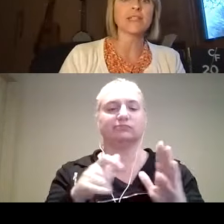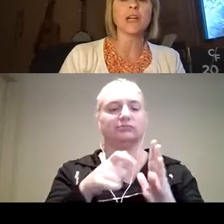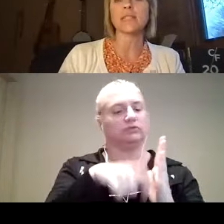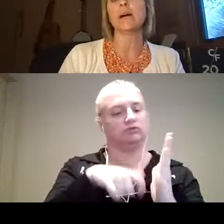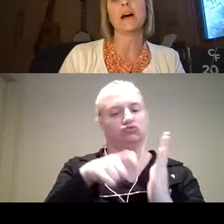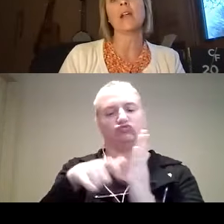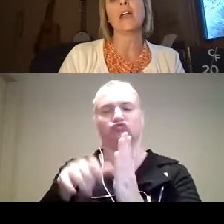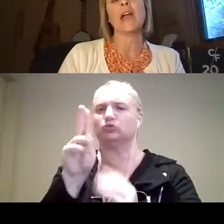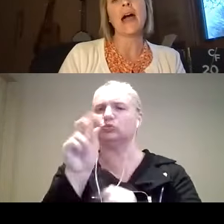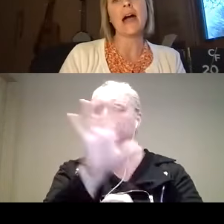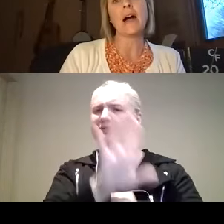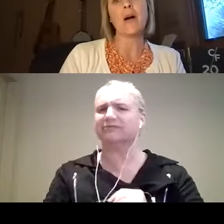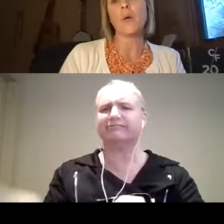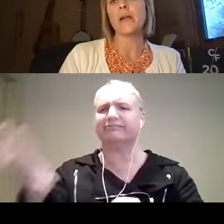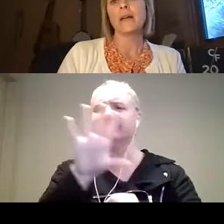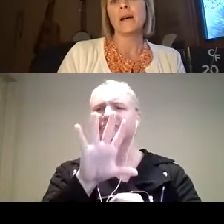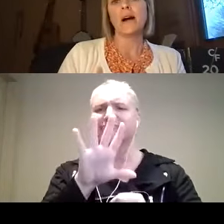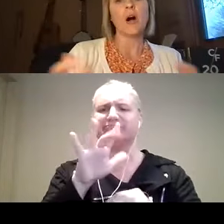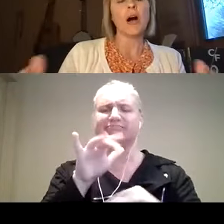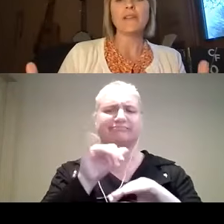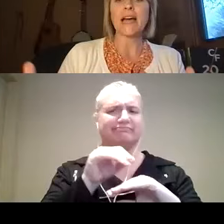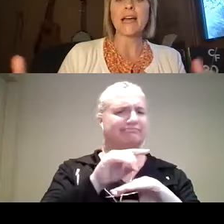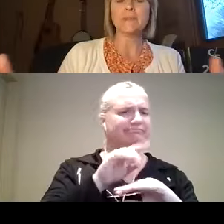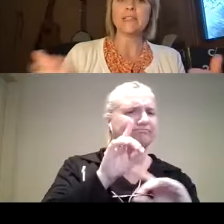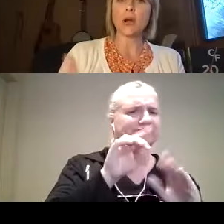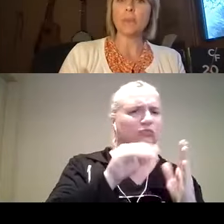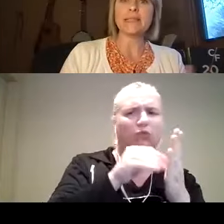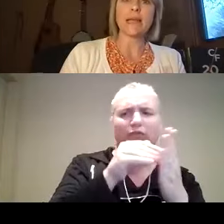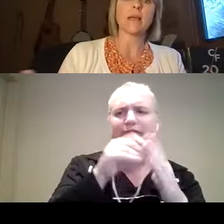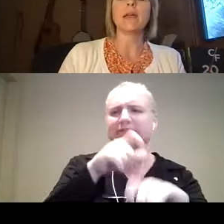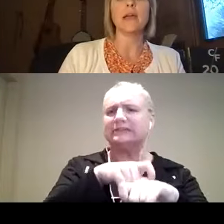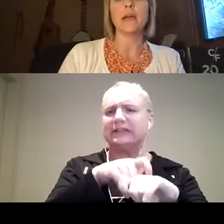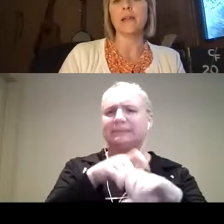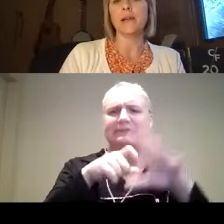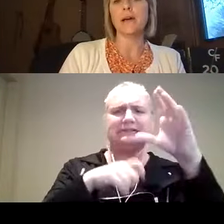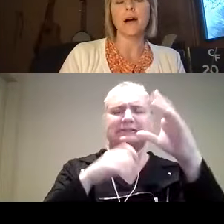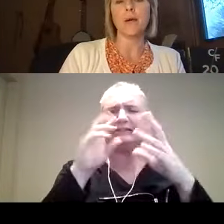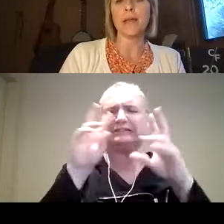talks about how oftentimes these are missing in IEP.